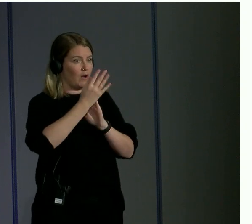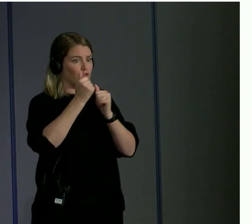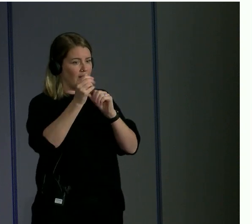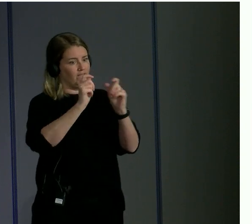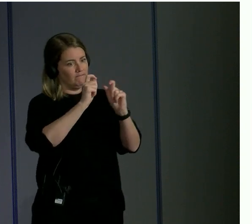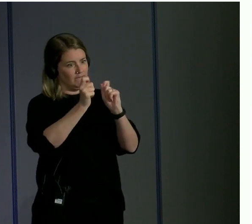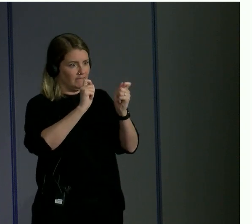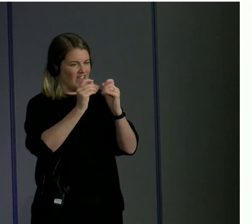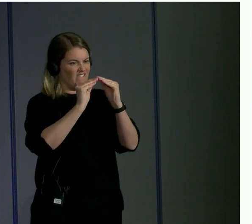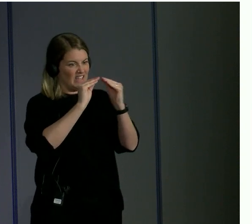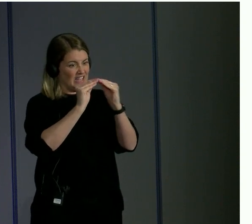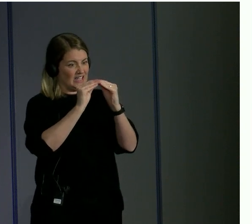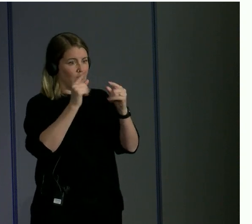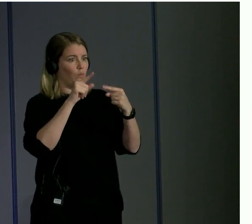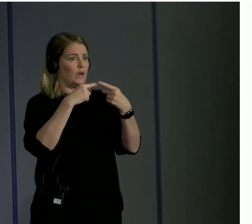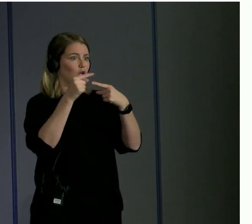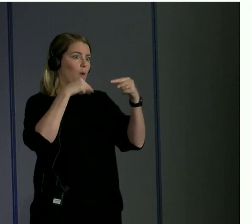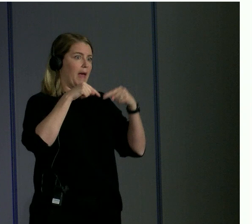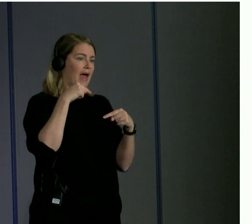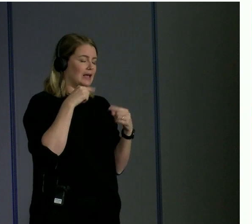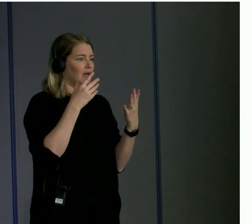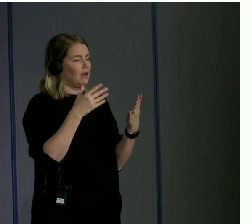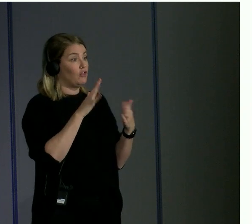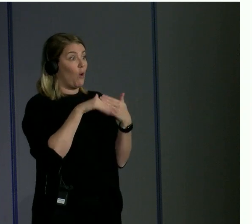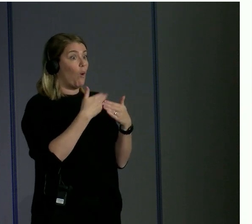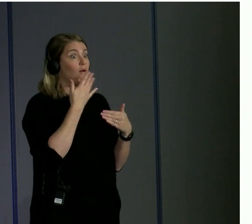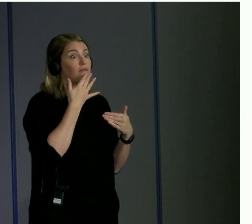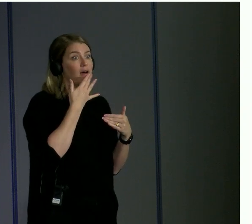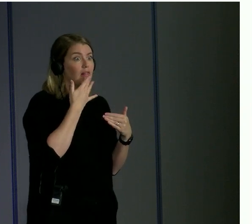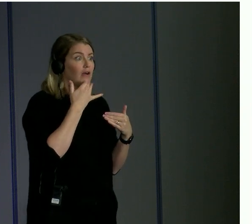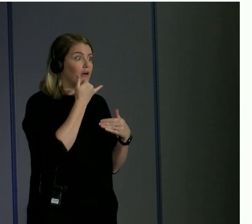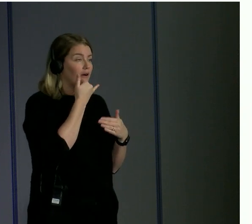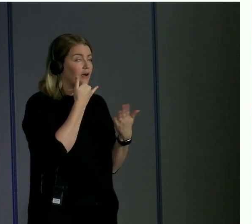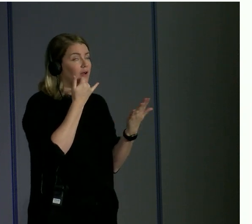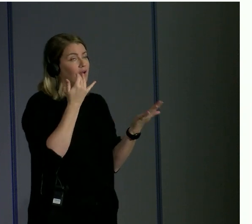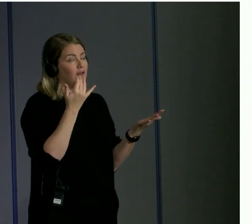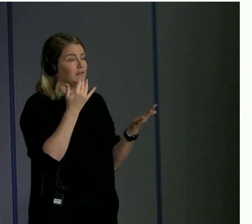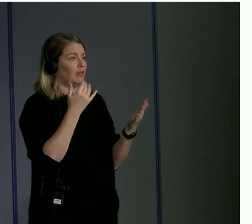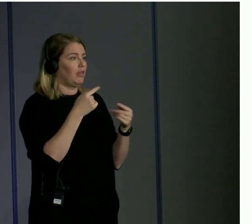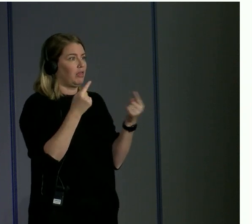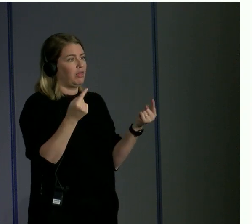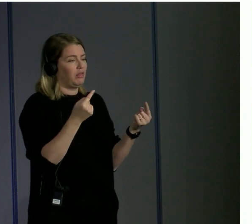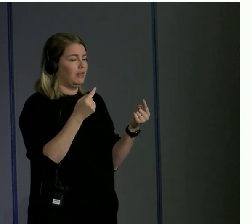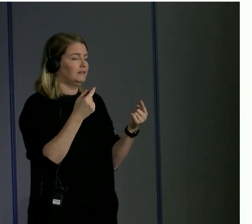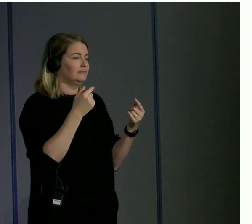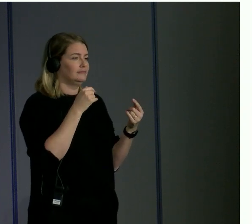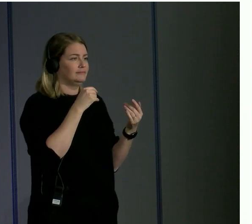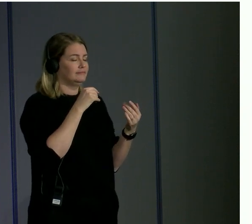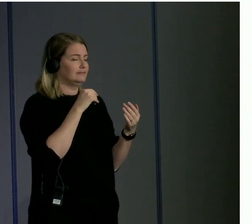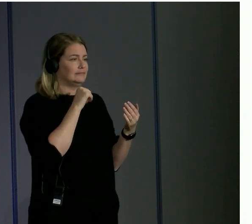when you have to go back and go, oh, the entire color palette I used is not the right one. Or oh,